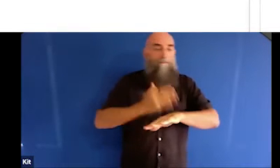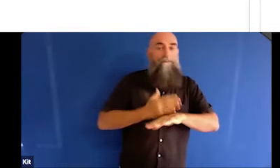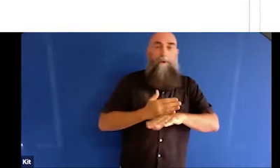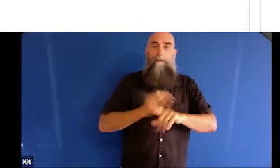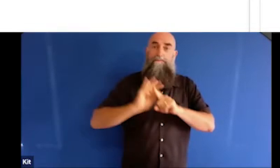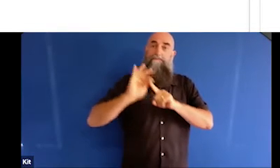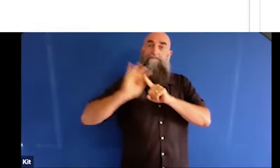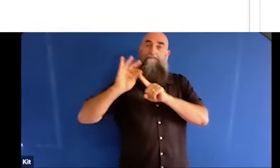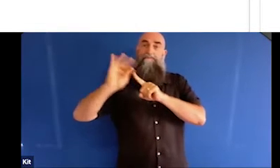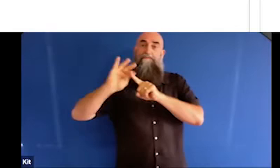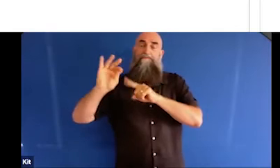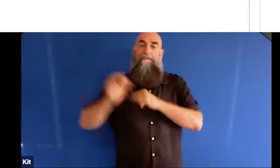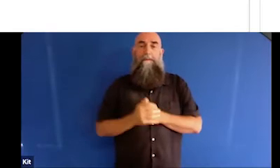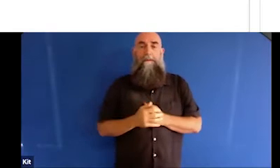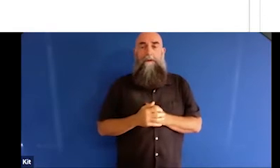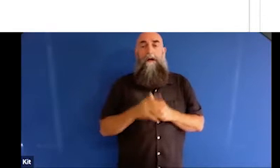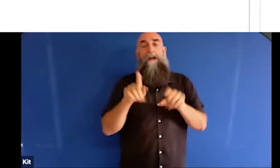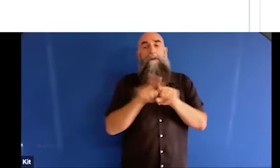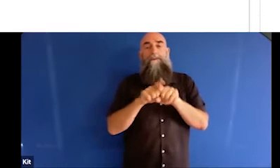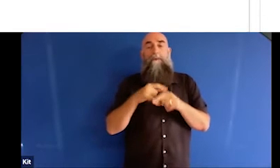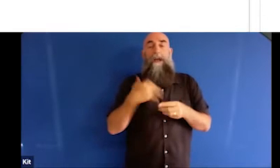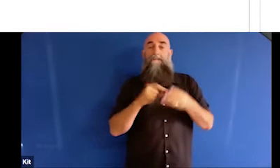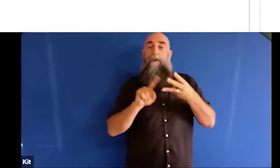There is also a third assessment criterion that I'll pass to...